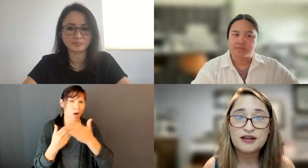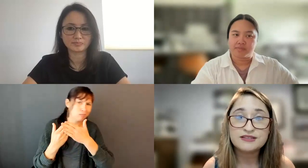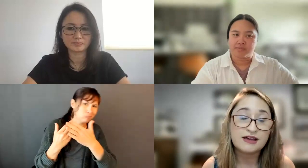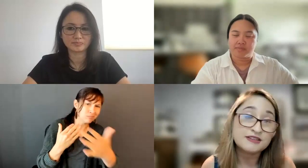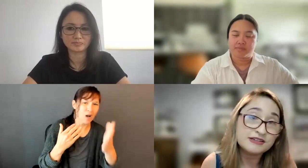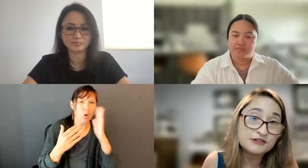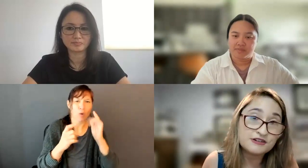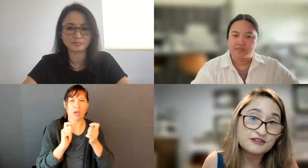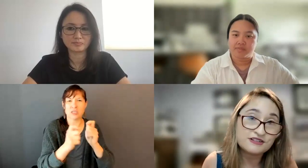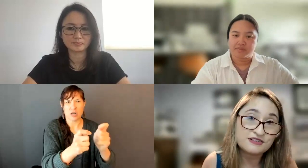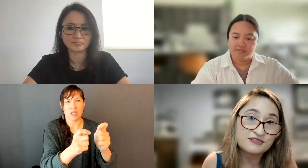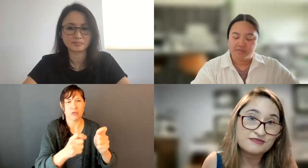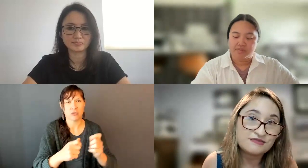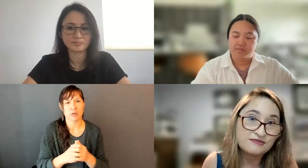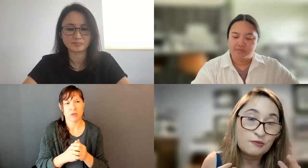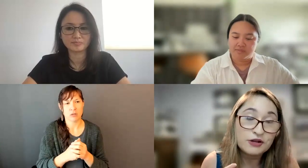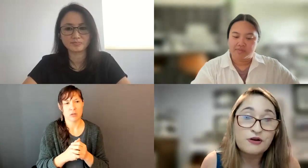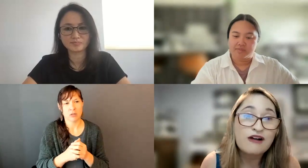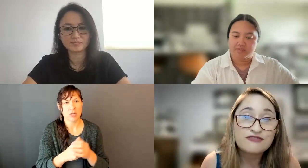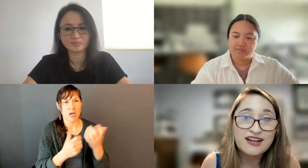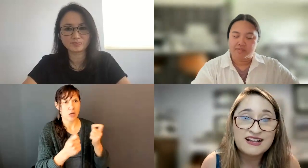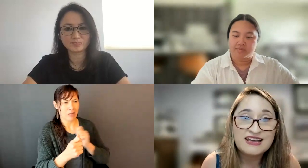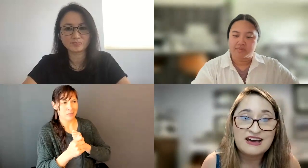But as long as what you're offering